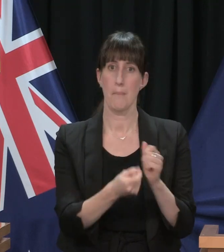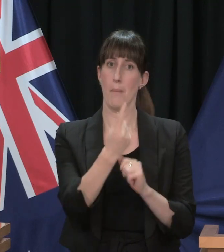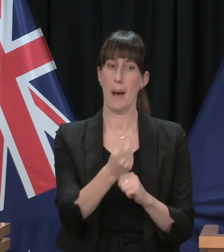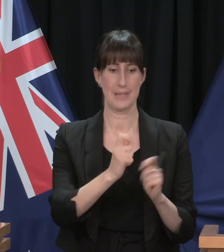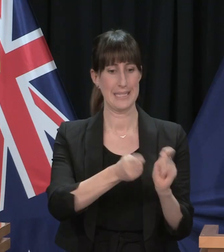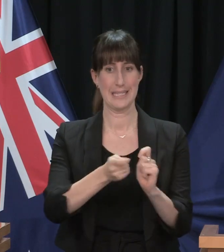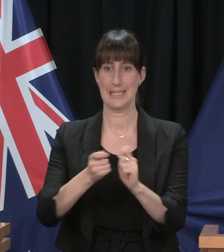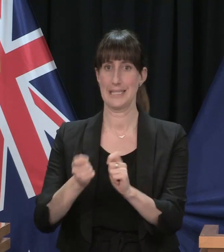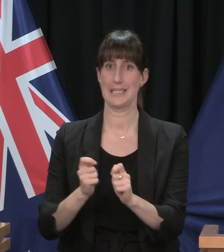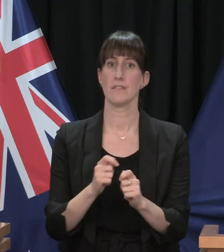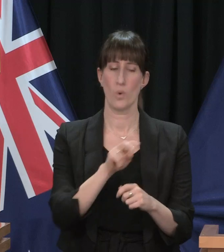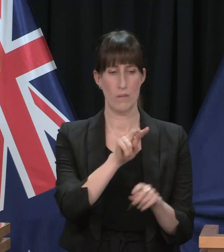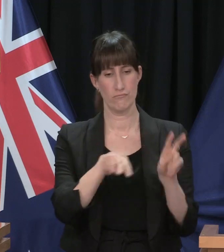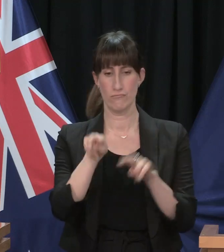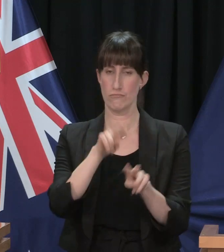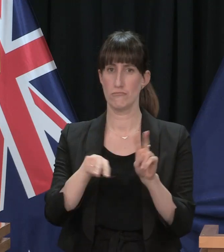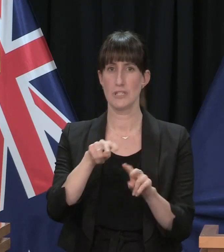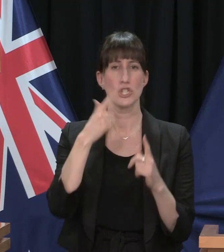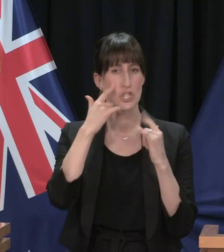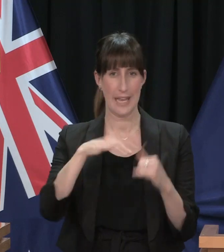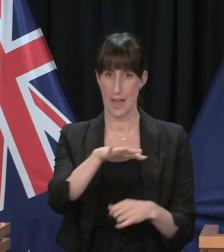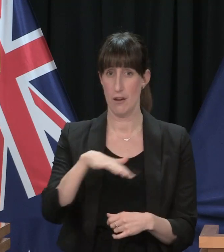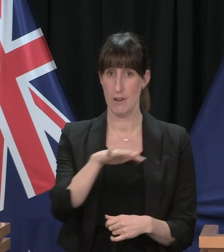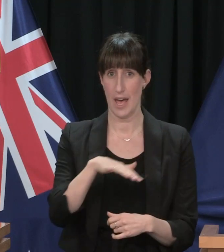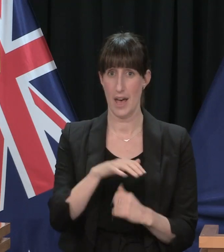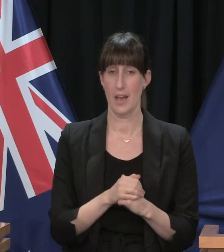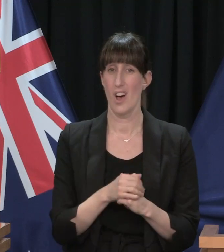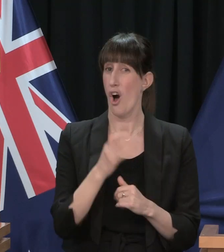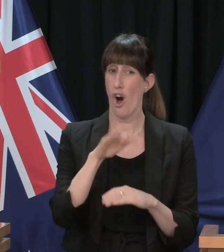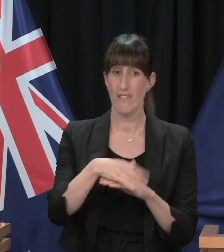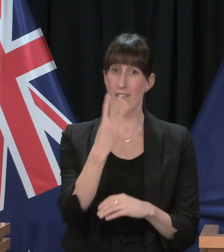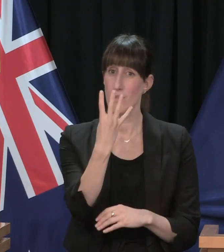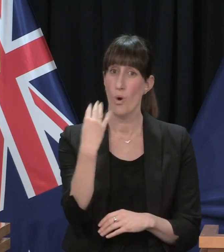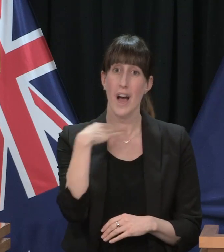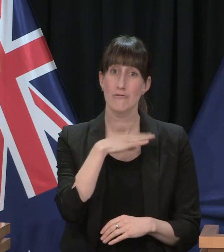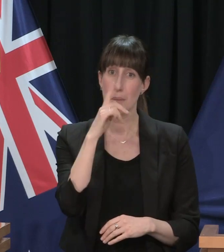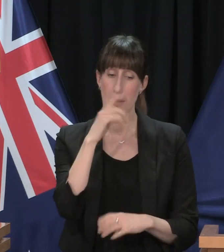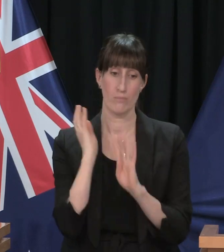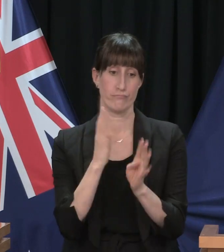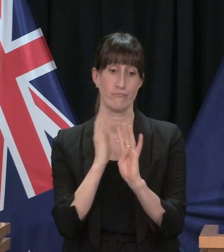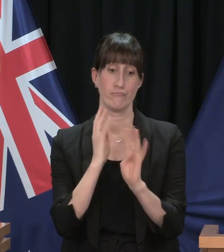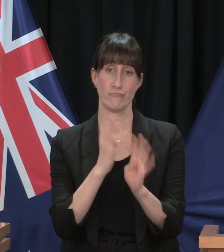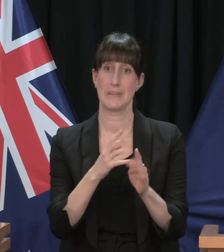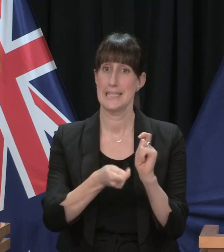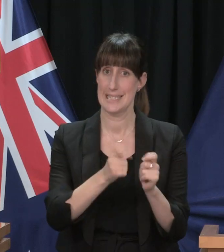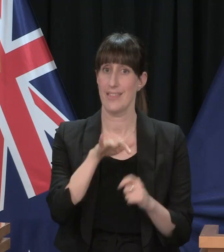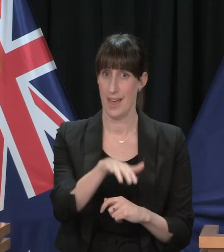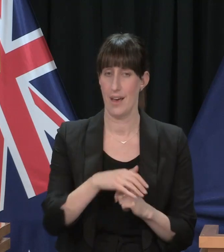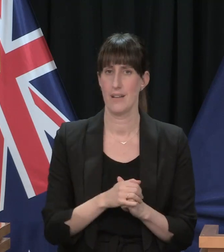which by midday had already had 400 people visit it to take a test. I want to thank